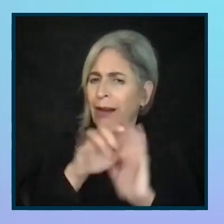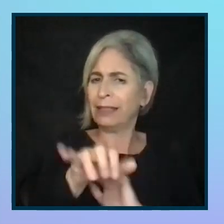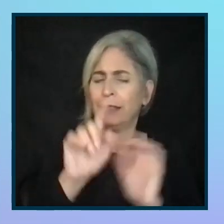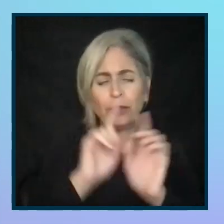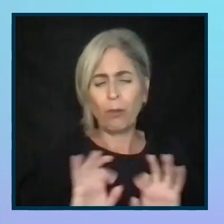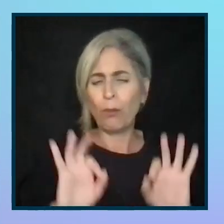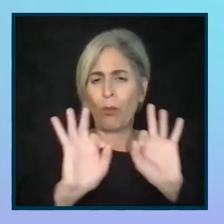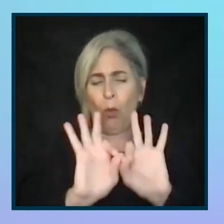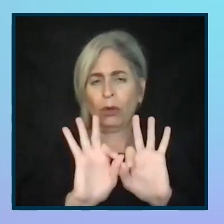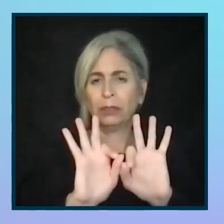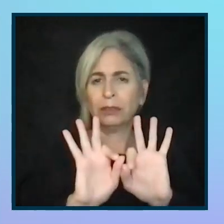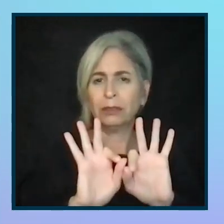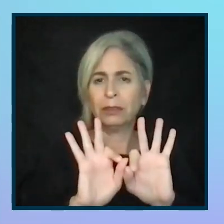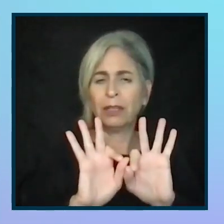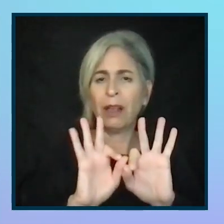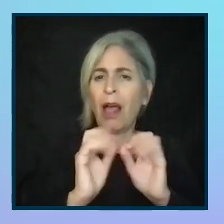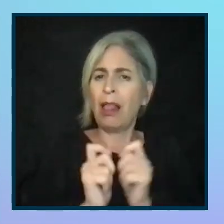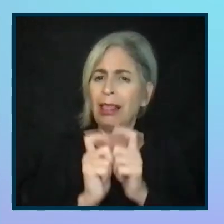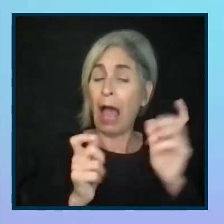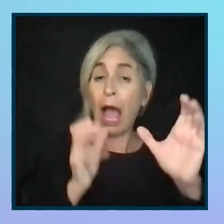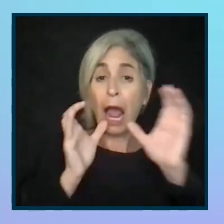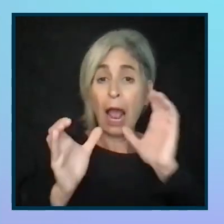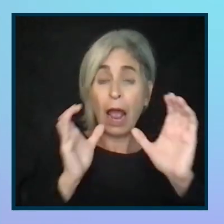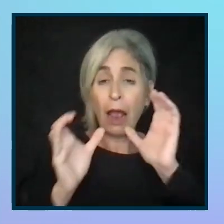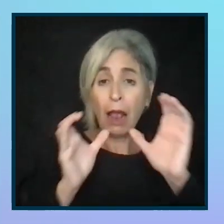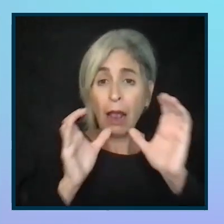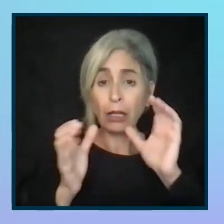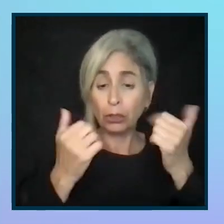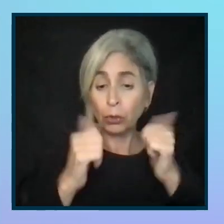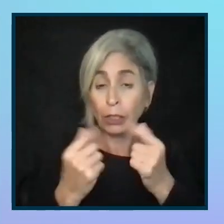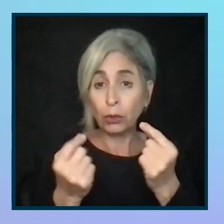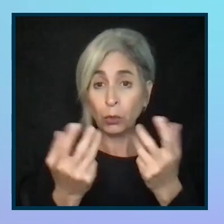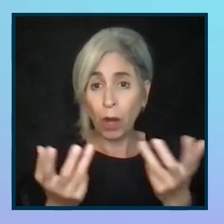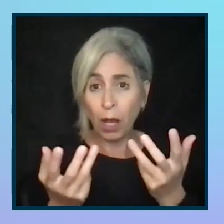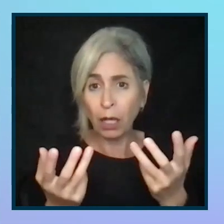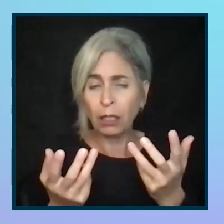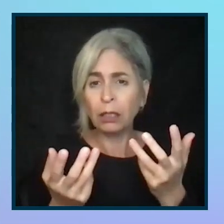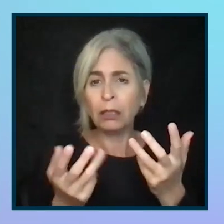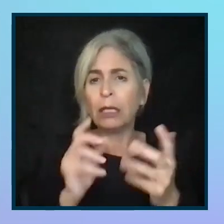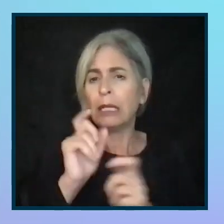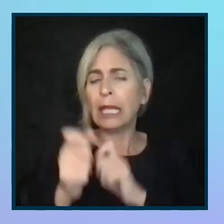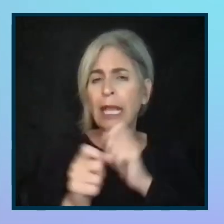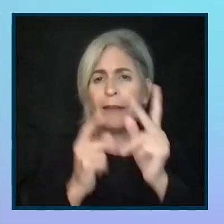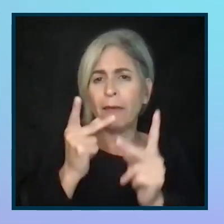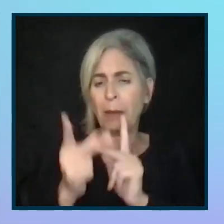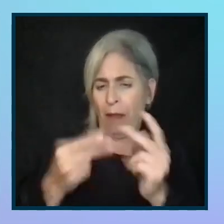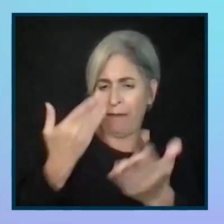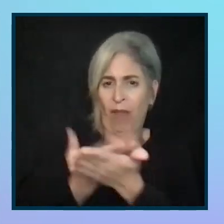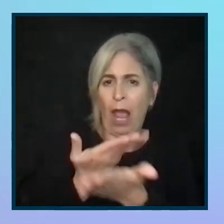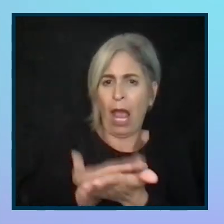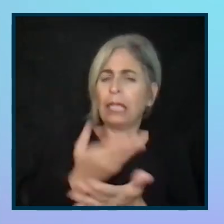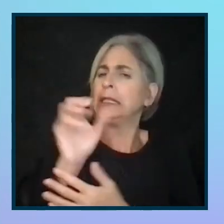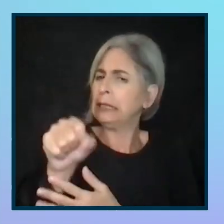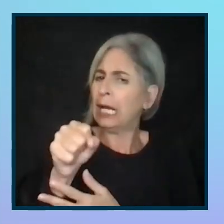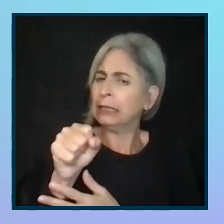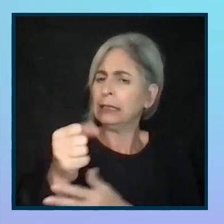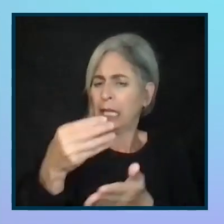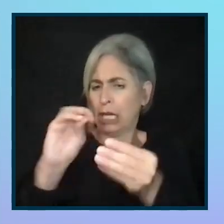And so in a lot of our communications, what we actually try to do is not just give people facts and figures,